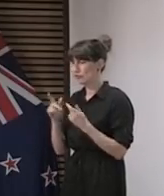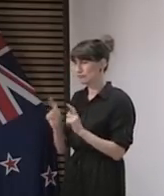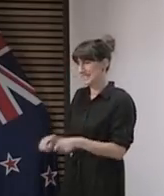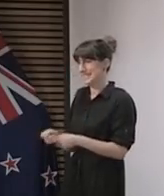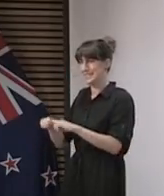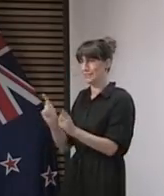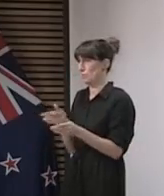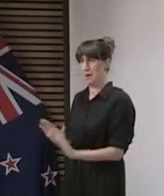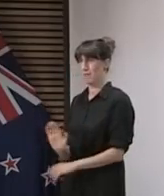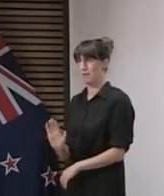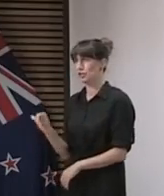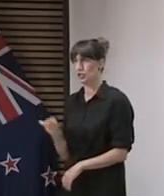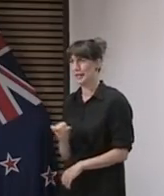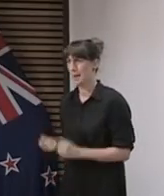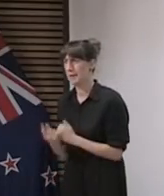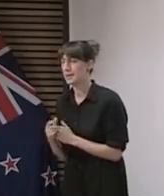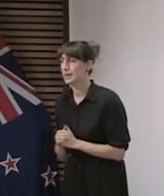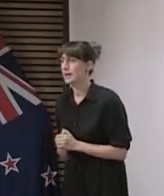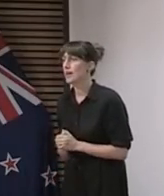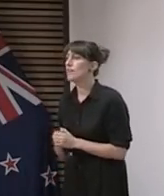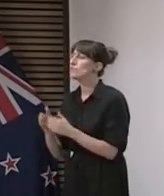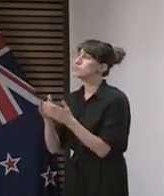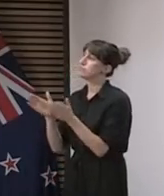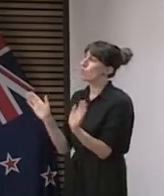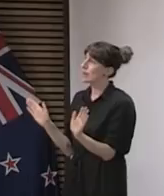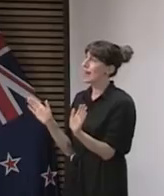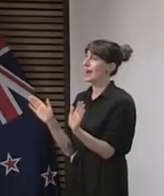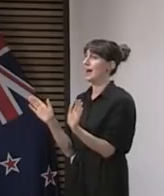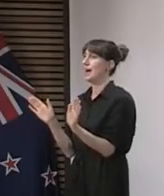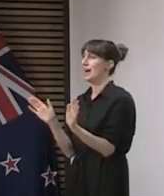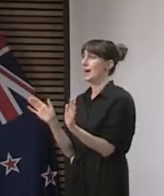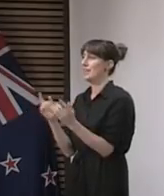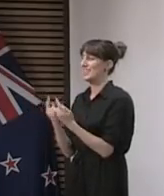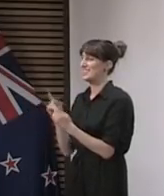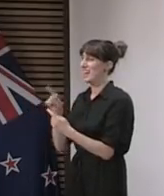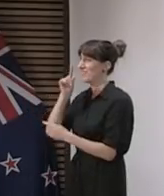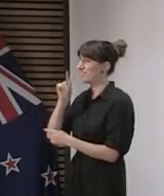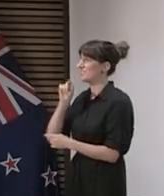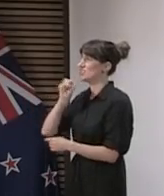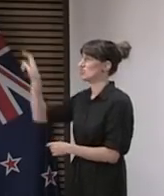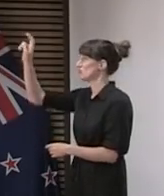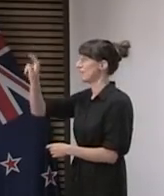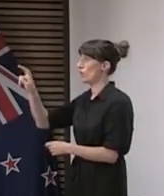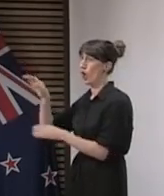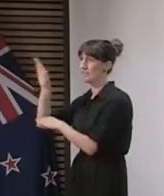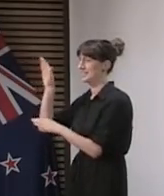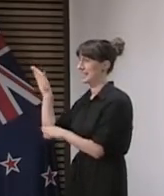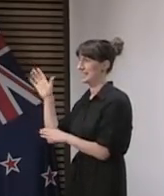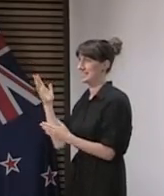When it comes tobroader quarantinerequirements for people whohave gone overseas I will letDr Bloomfield reiterate thecomments he made earlier.